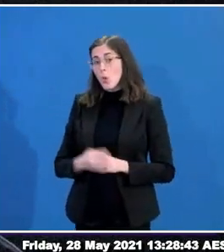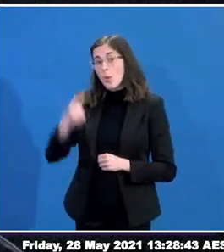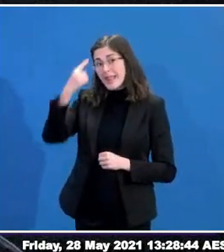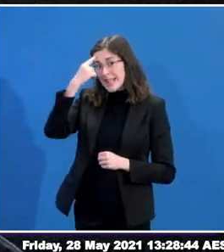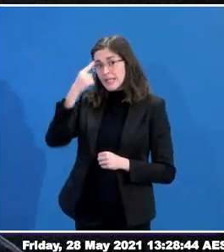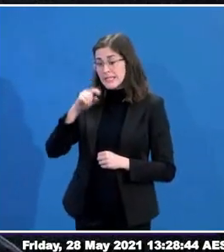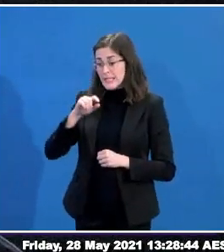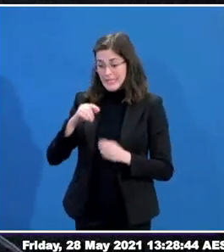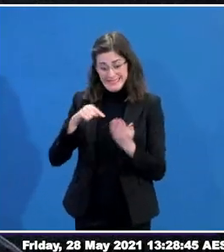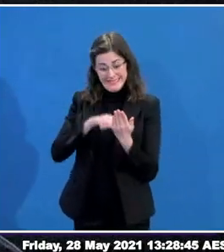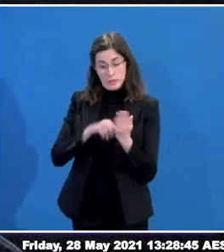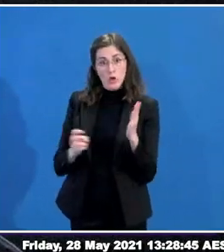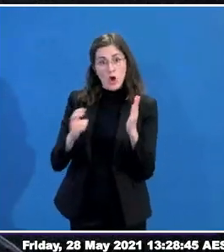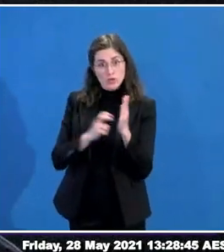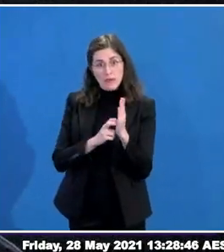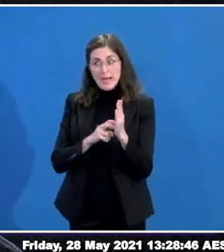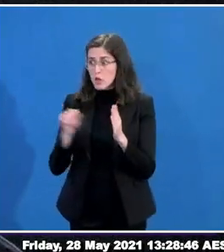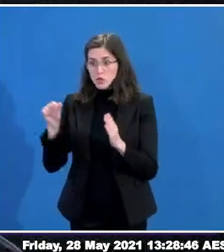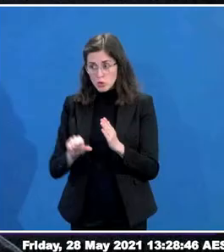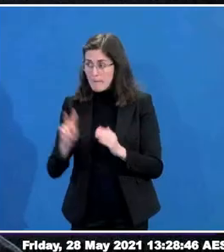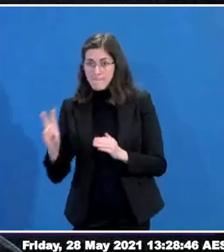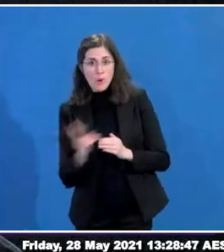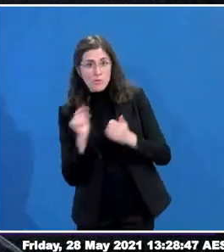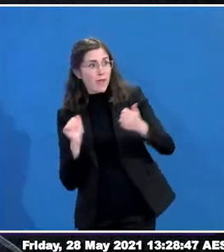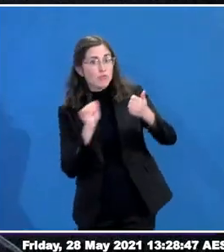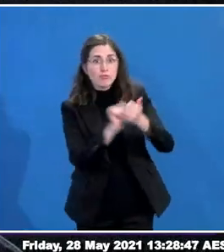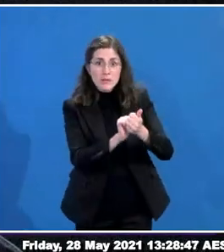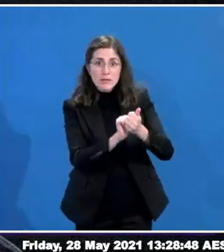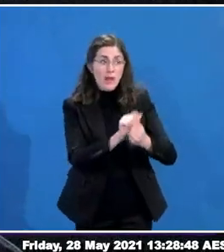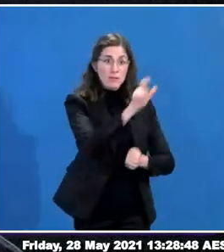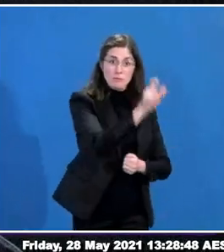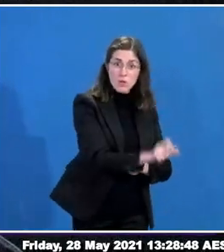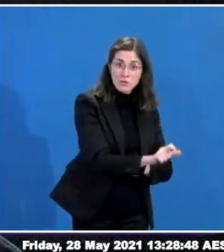mutual document on behalf of both the participant and the provider.